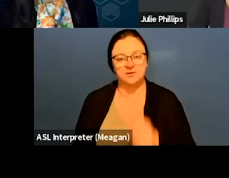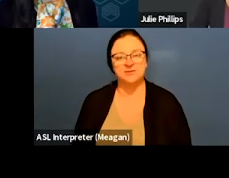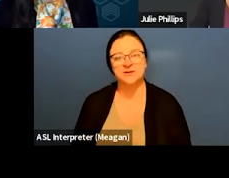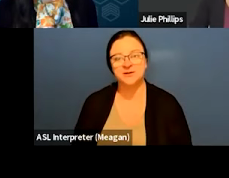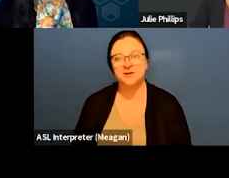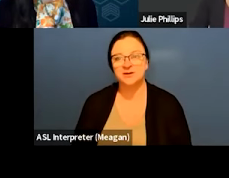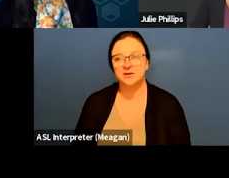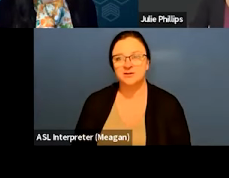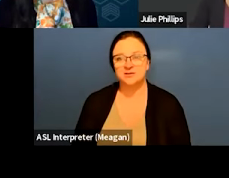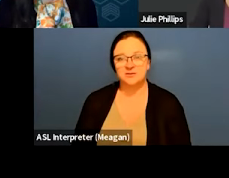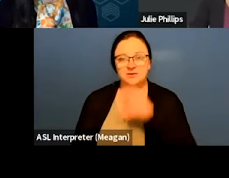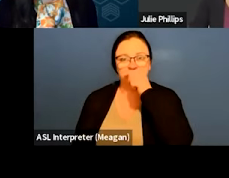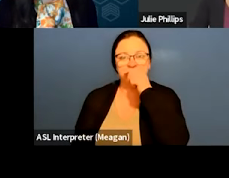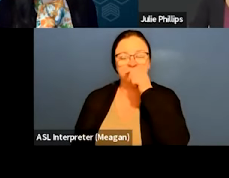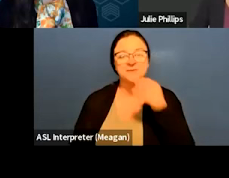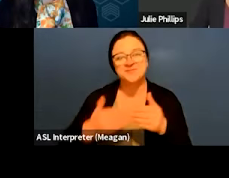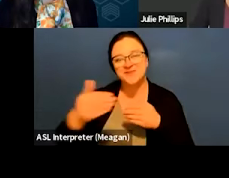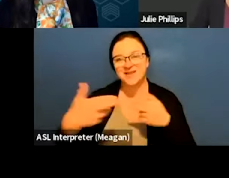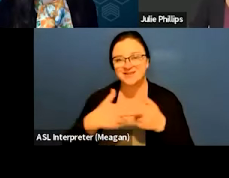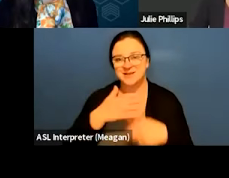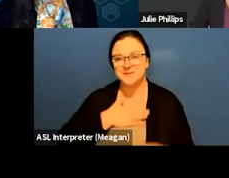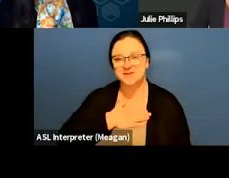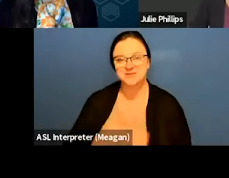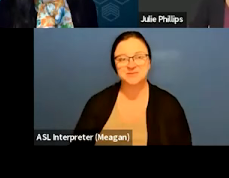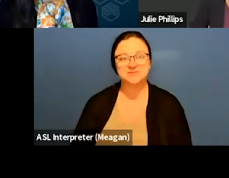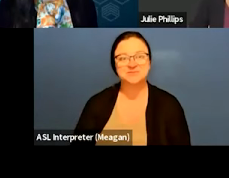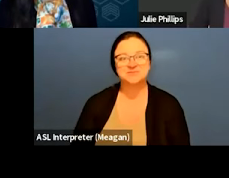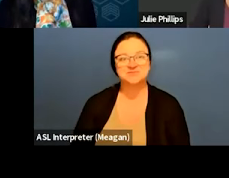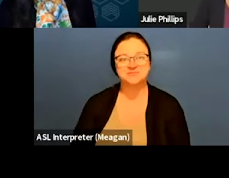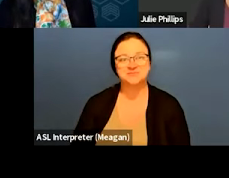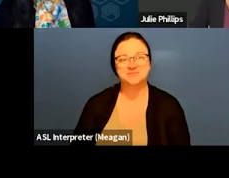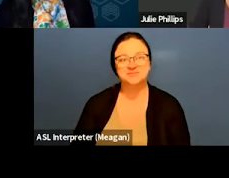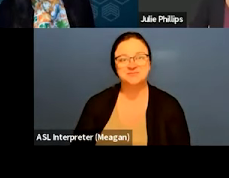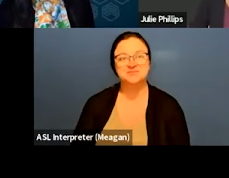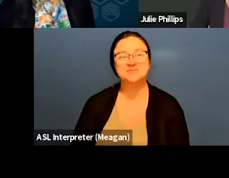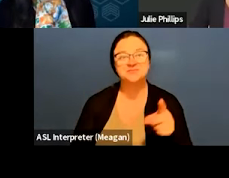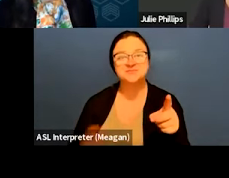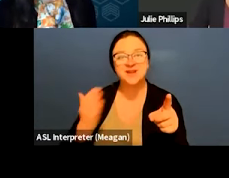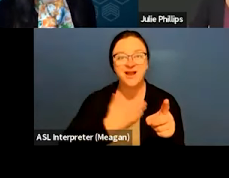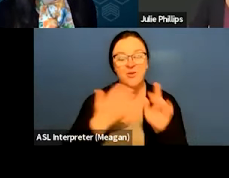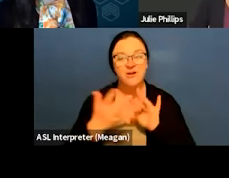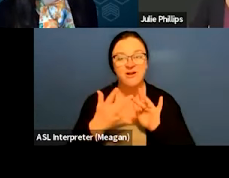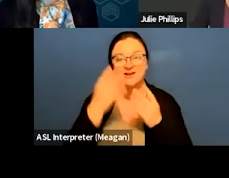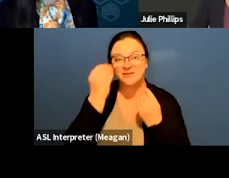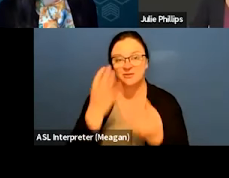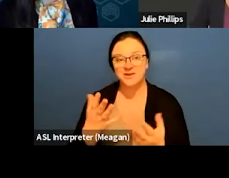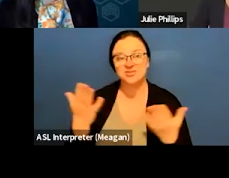And next slide, please. This is our contact information at SAMHSA's GAINS Center.